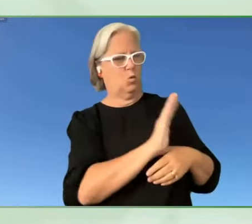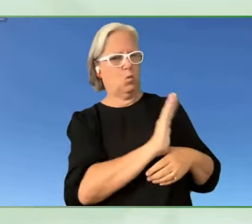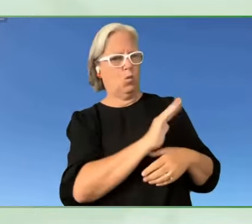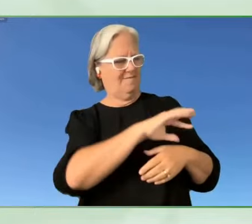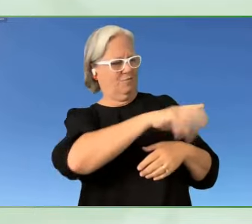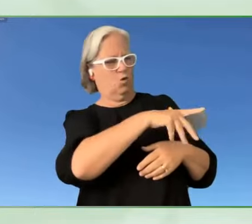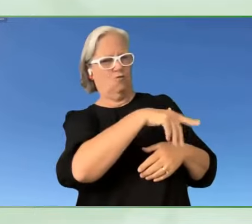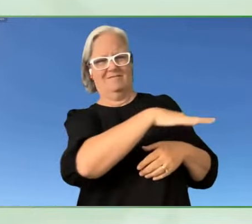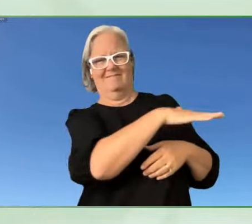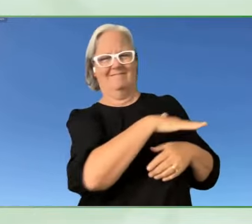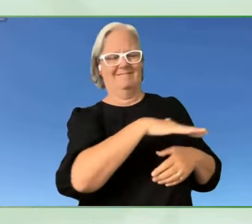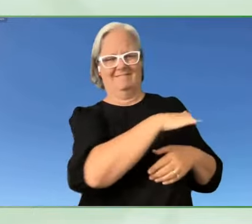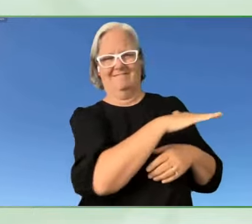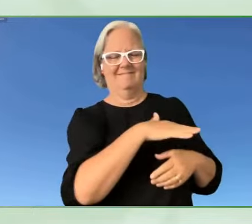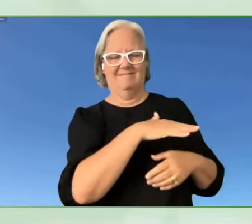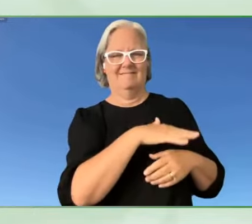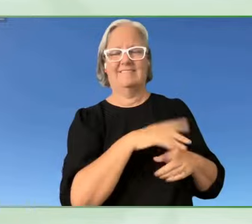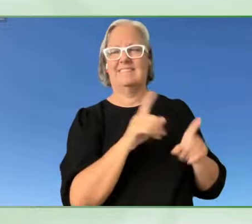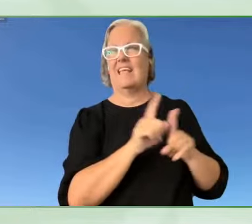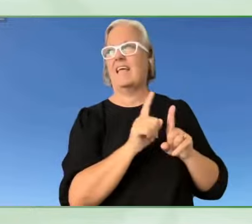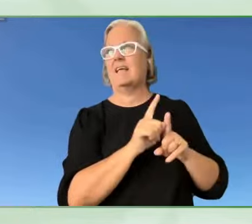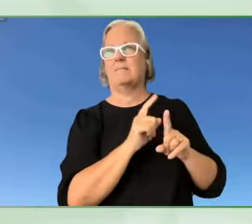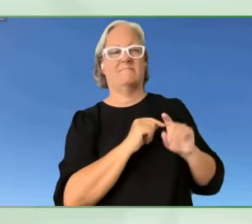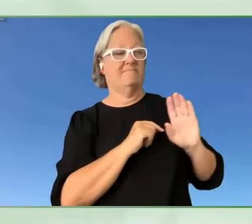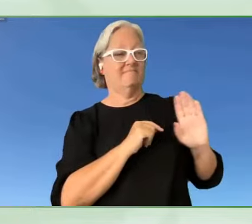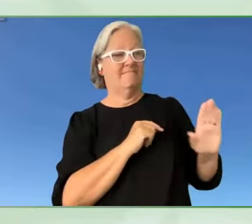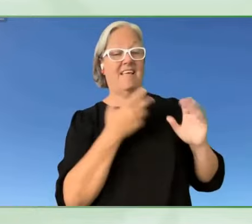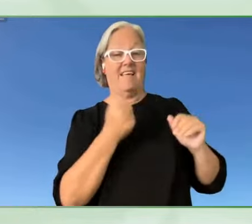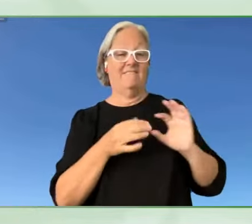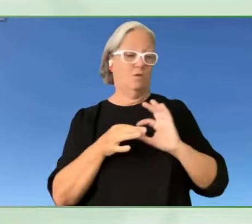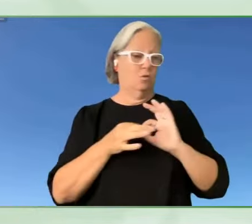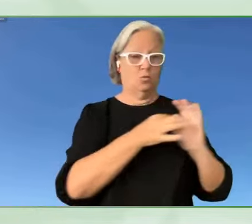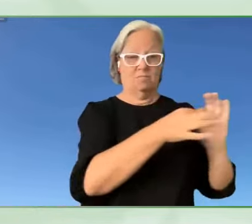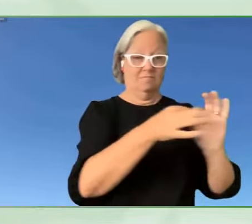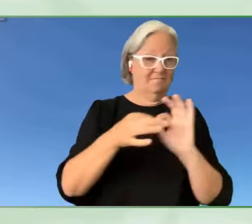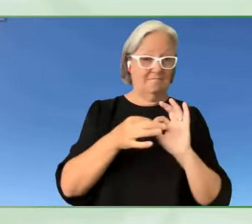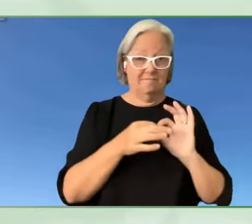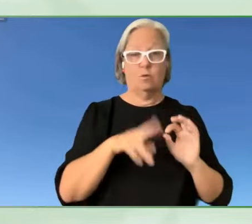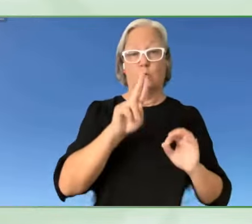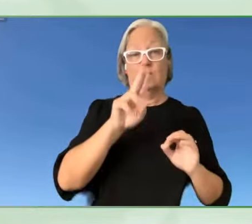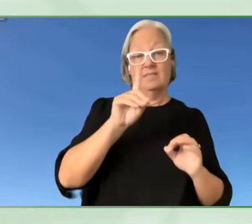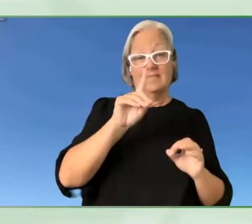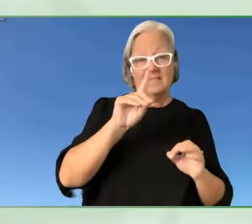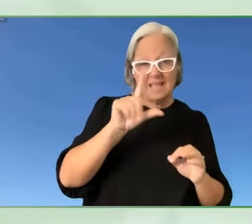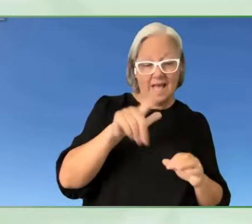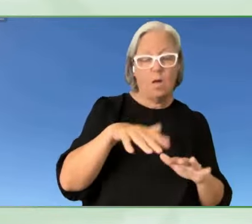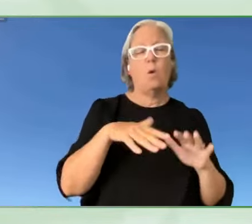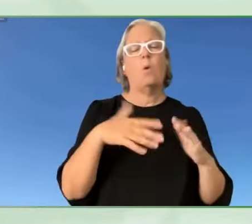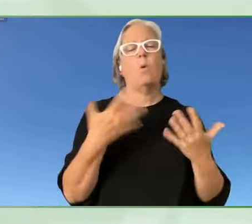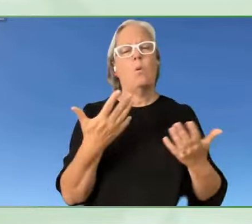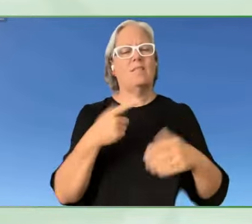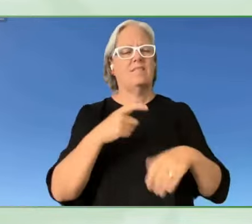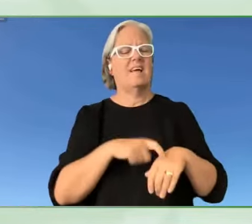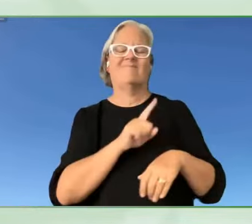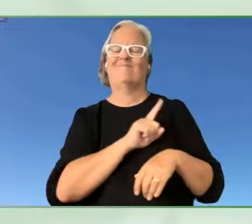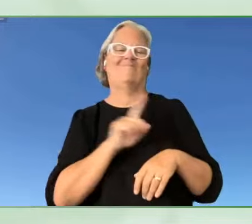They all have different learning and physical abilities.